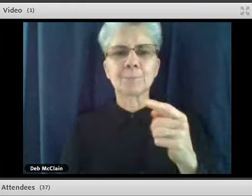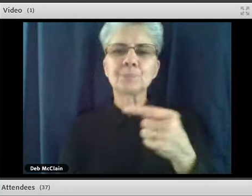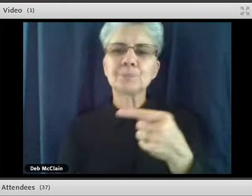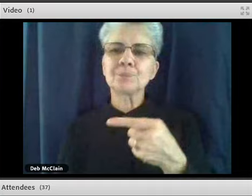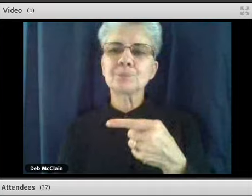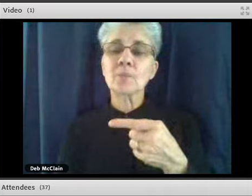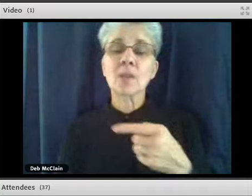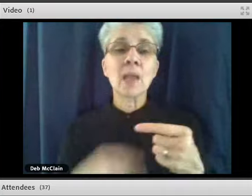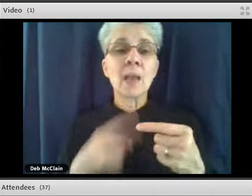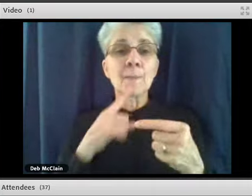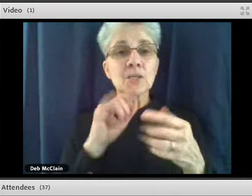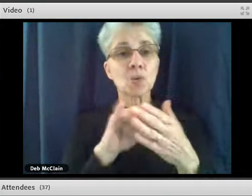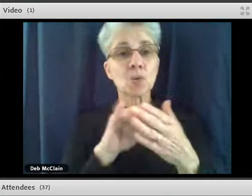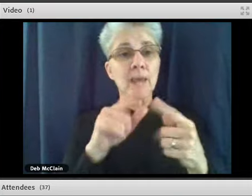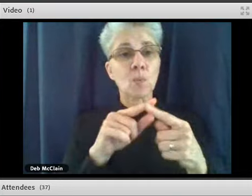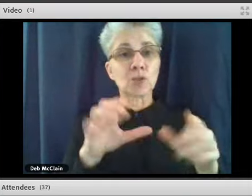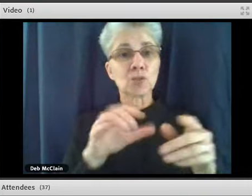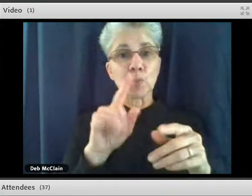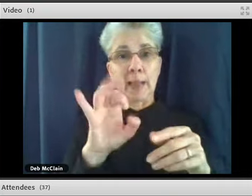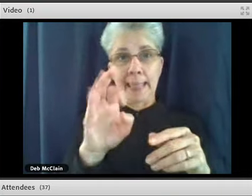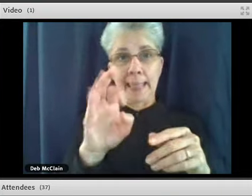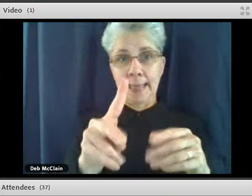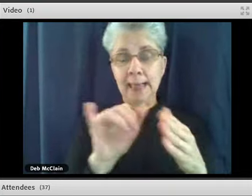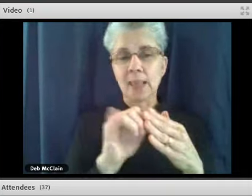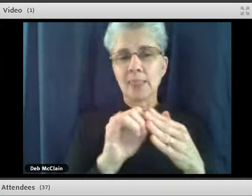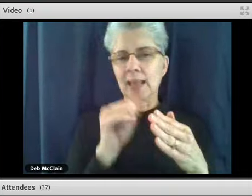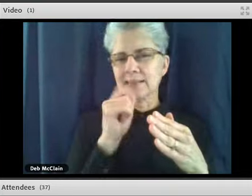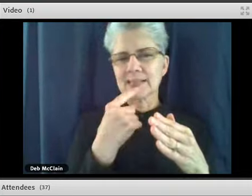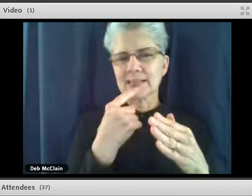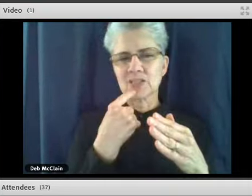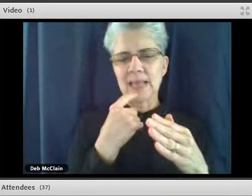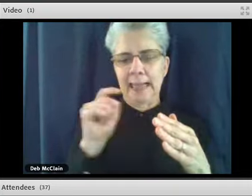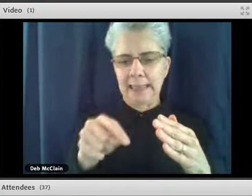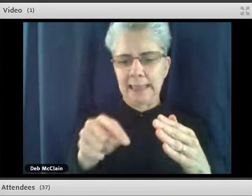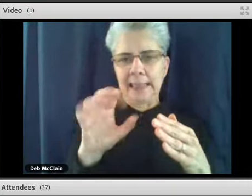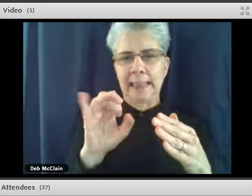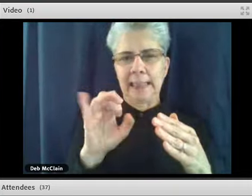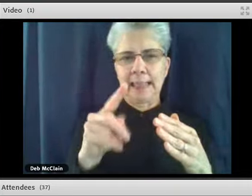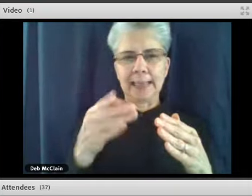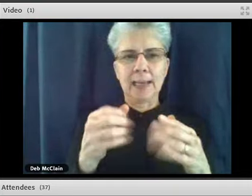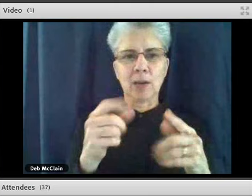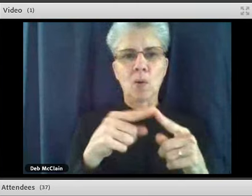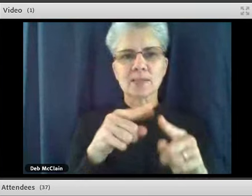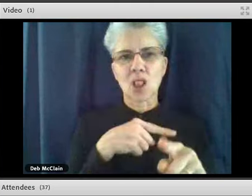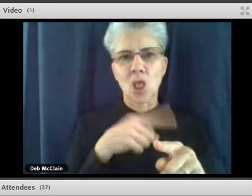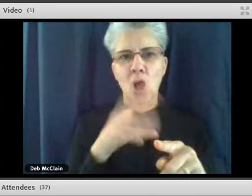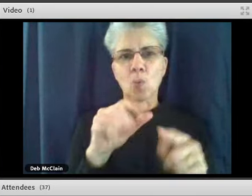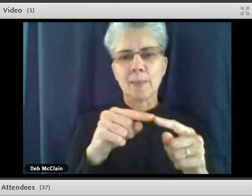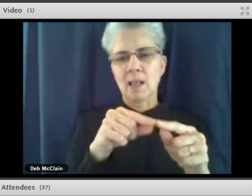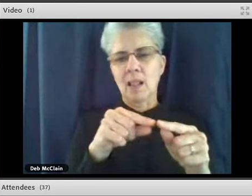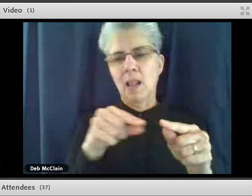with looking at images. Also, make sure that, when you do a link, that it doesn't just say "click here,"